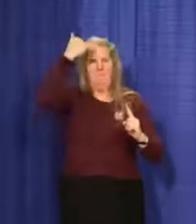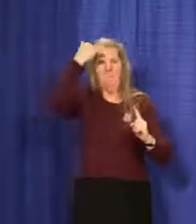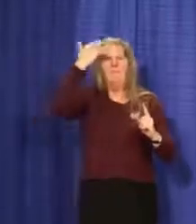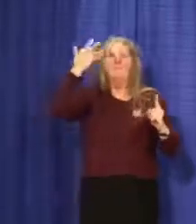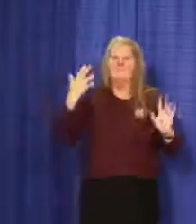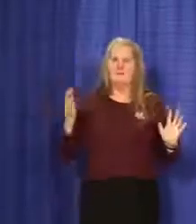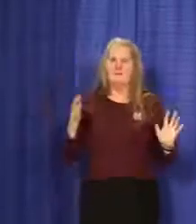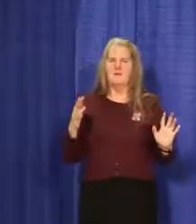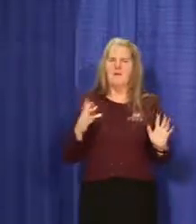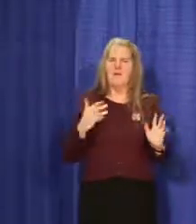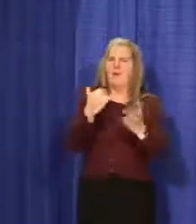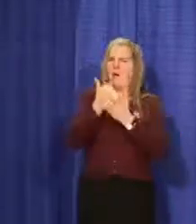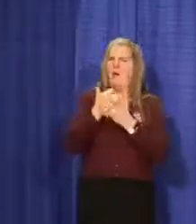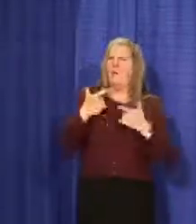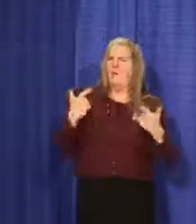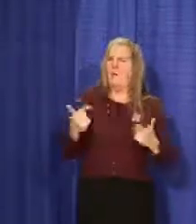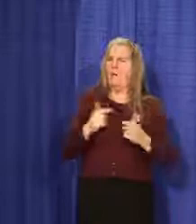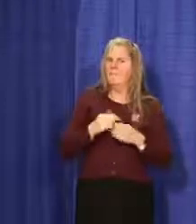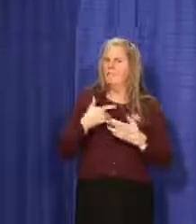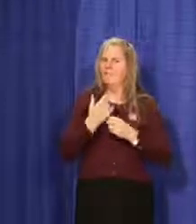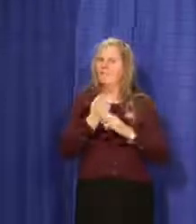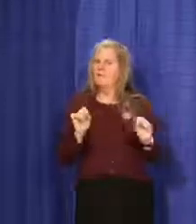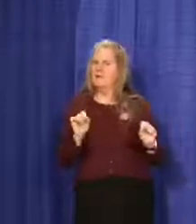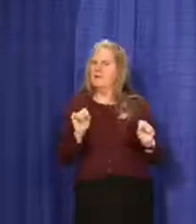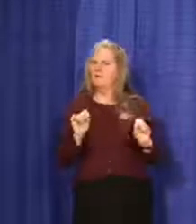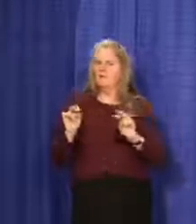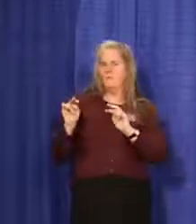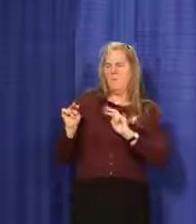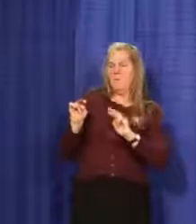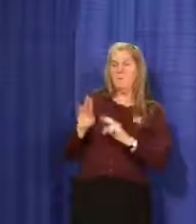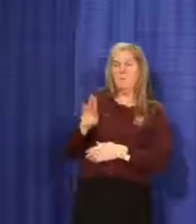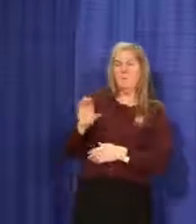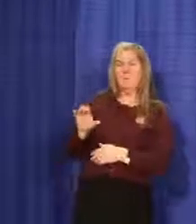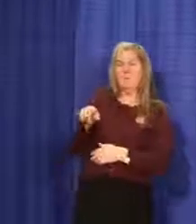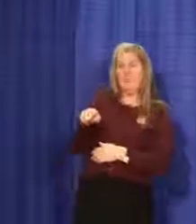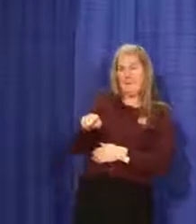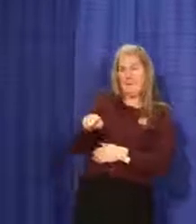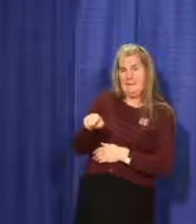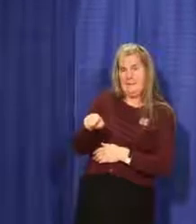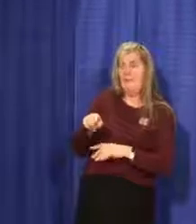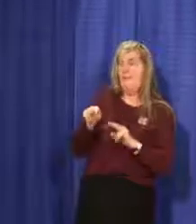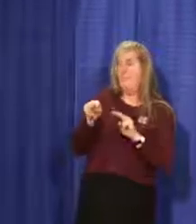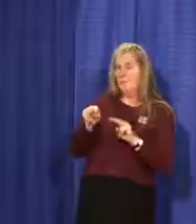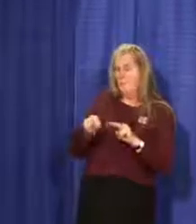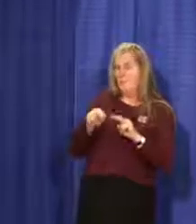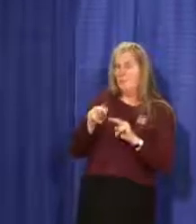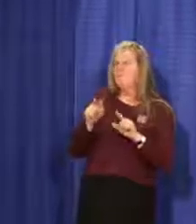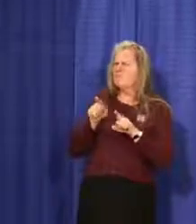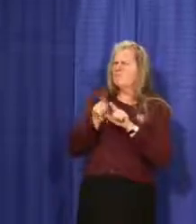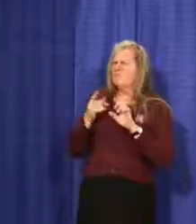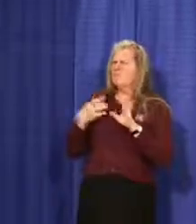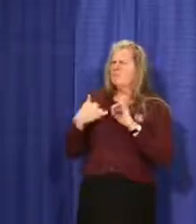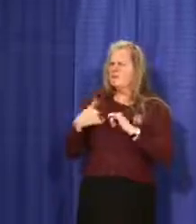All of these are reassuring facts as we continue to observe the situation in BC and continue to collaborate with our